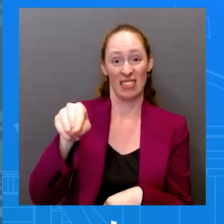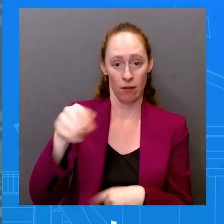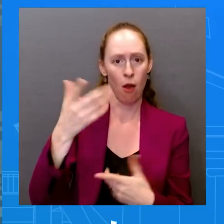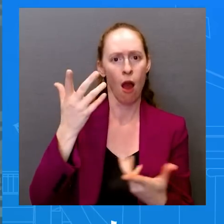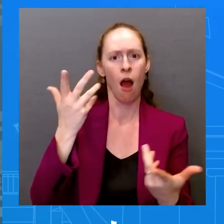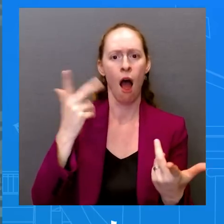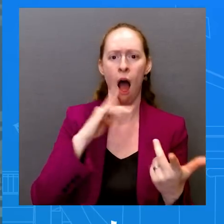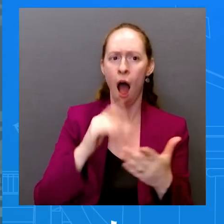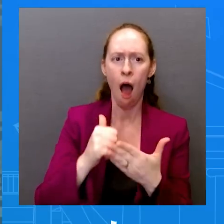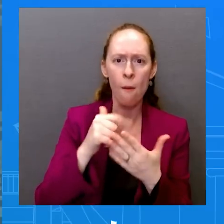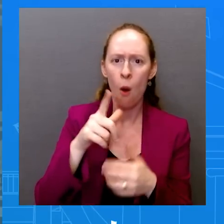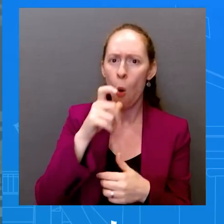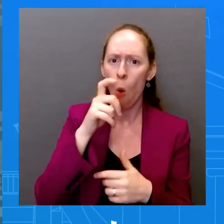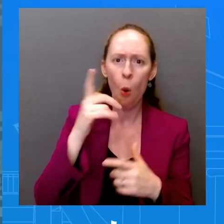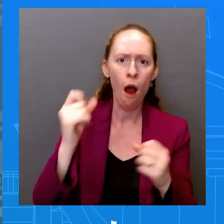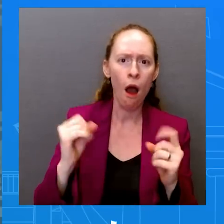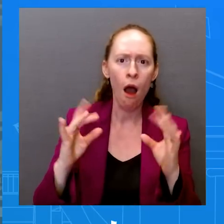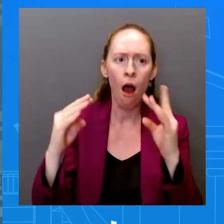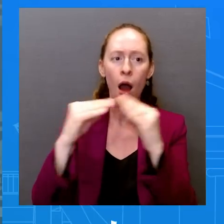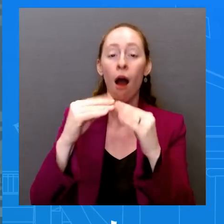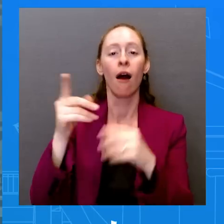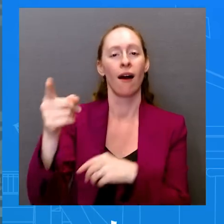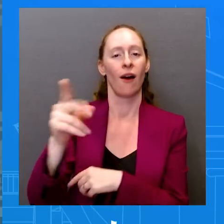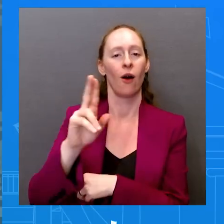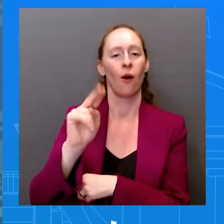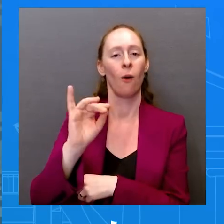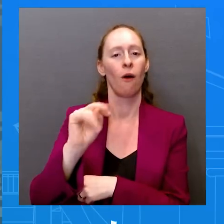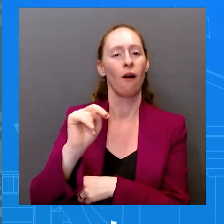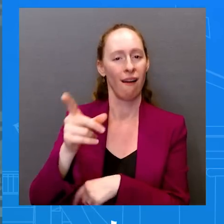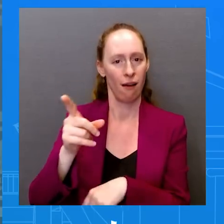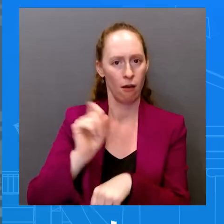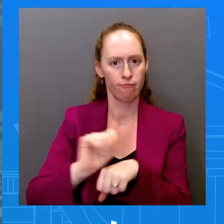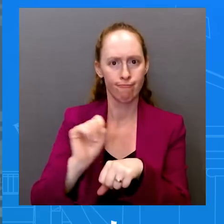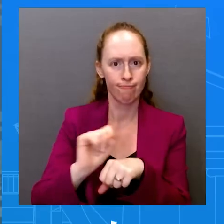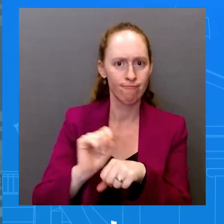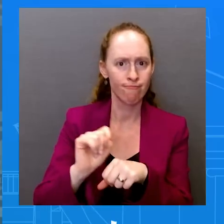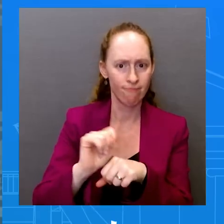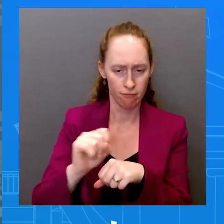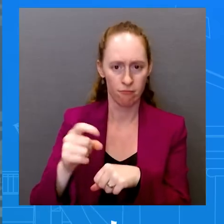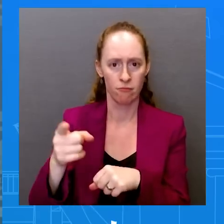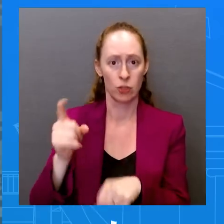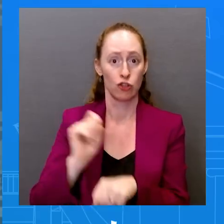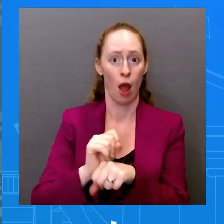and 3,000 full-time, producing, leading-edge CHIPS jobs as well.